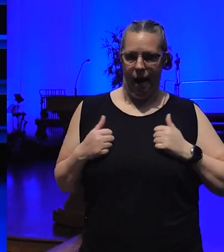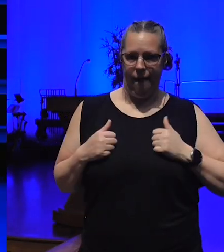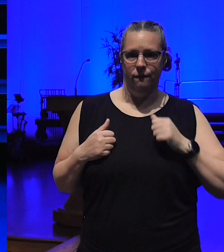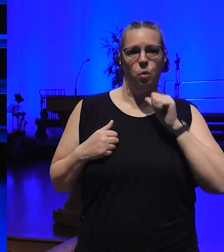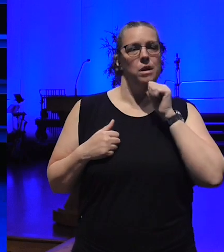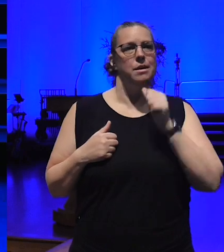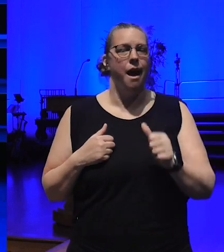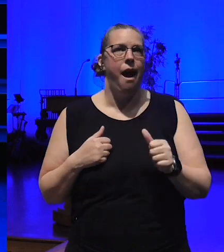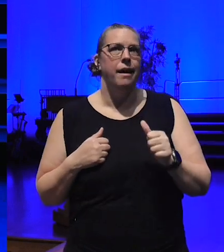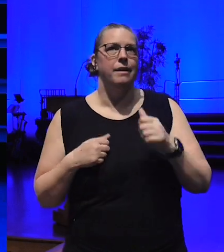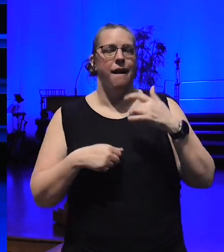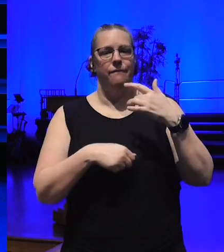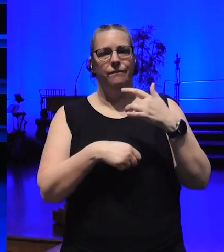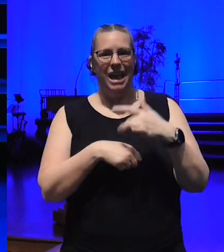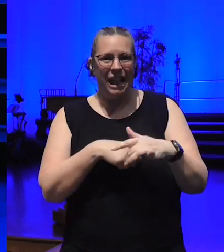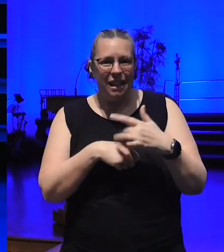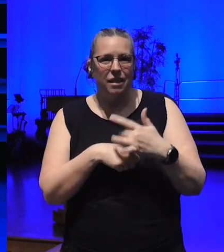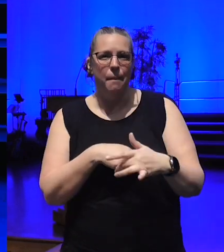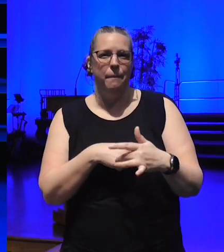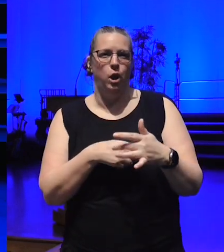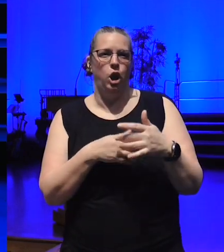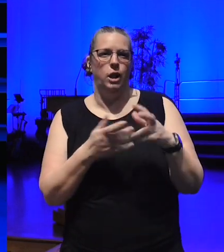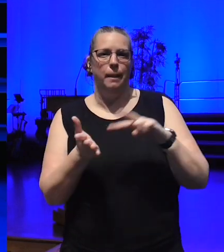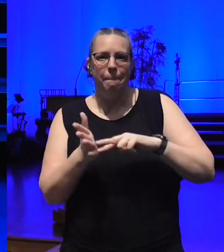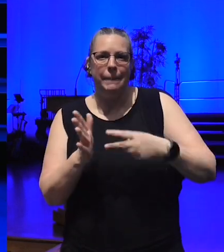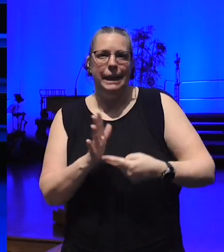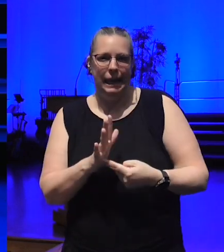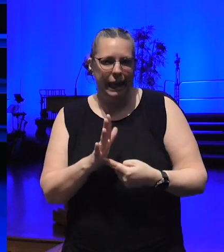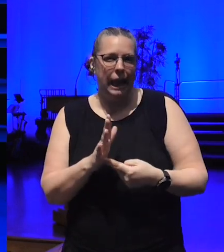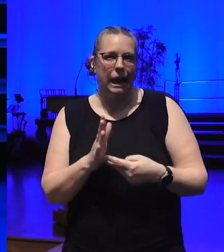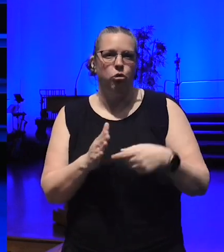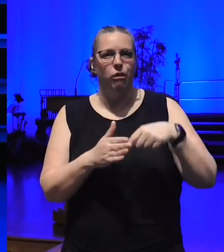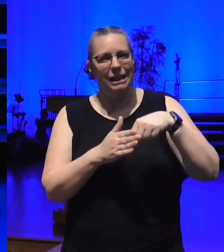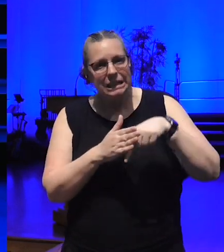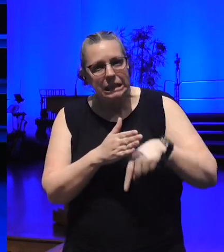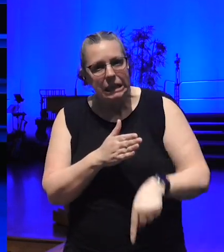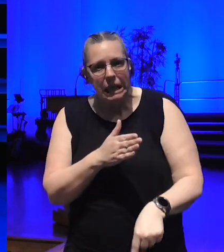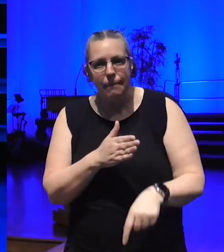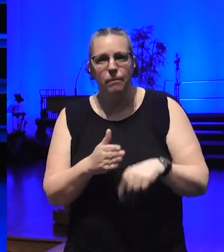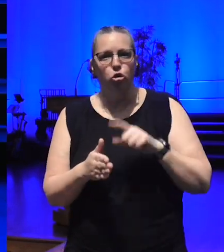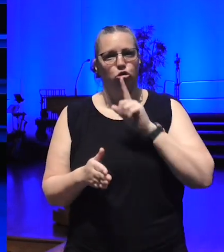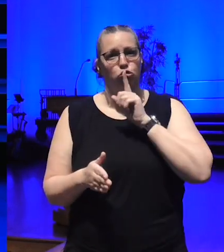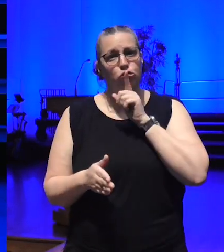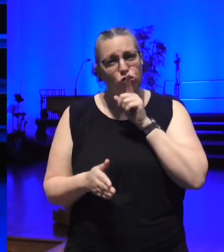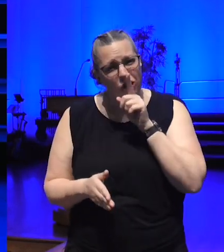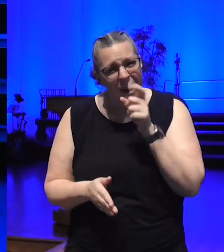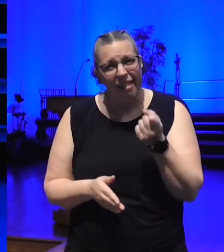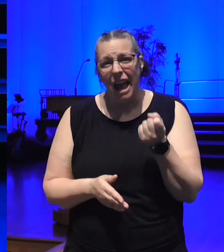meaning that it's available to you so deep that we could never fully comprehend it unless we do